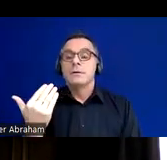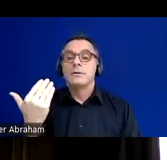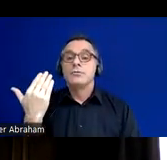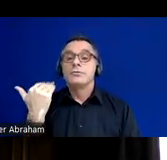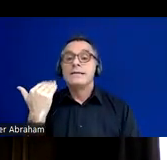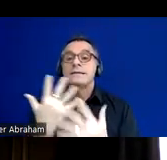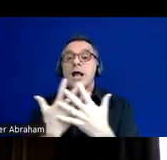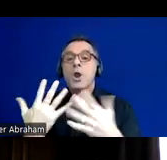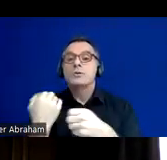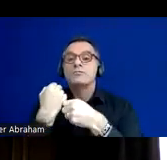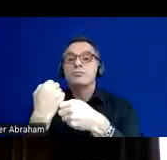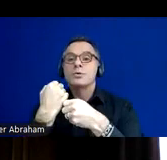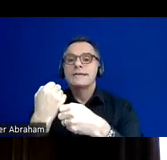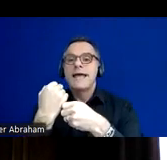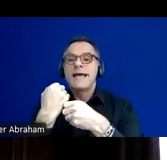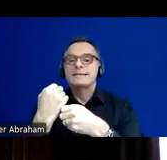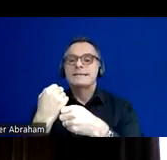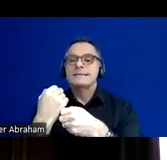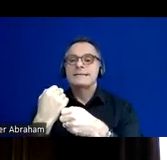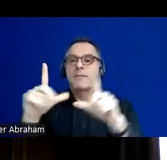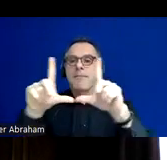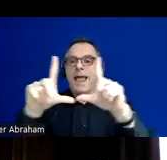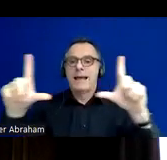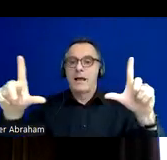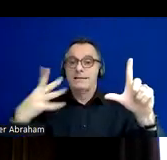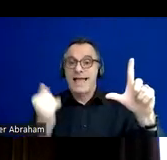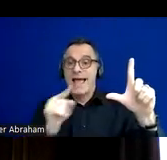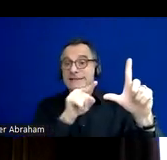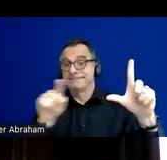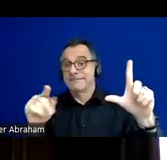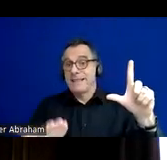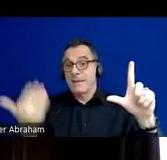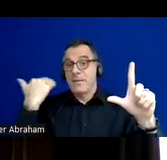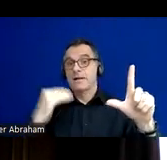protest placards. We did have some of these in the past but, last year in particular, there was